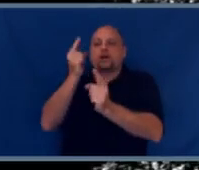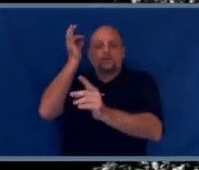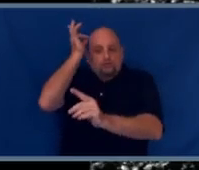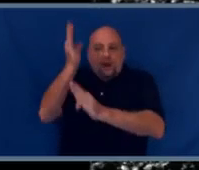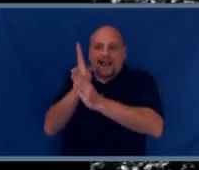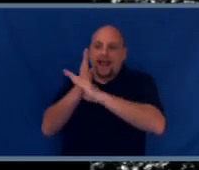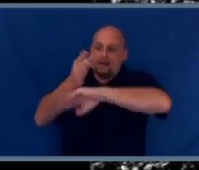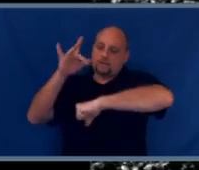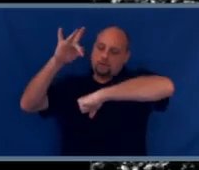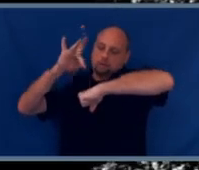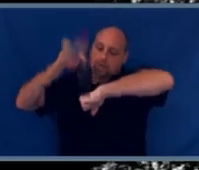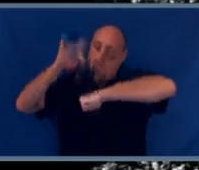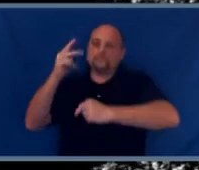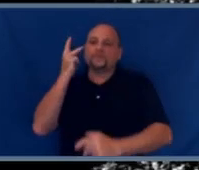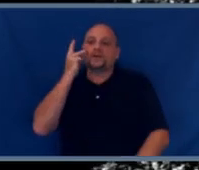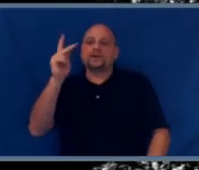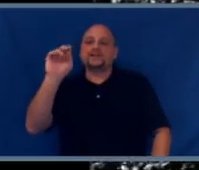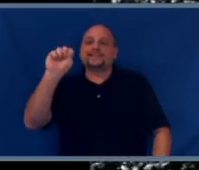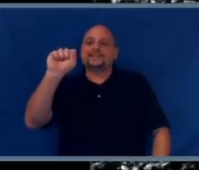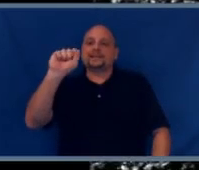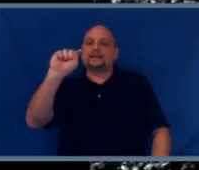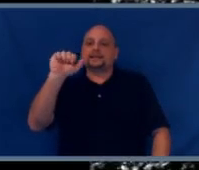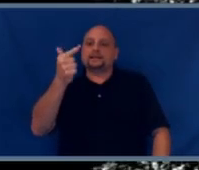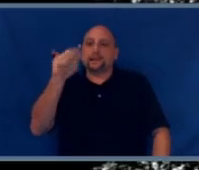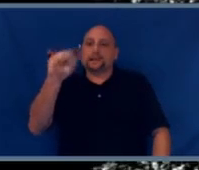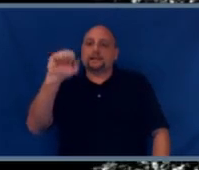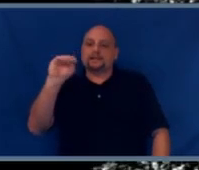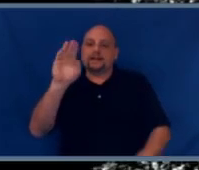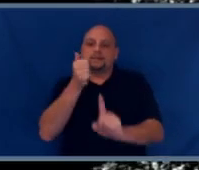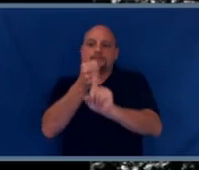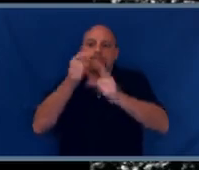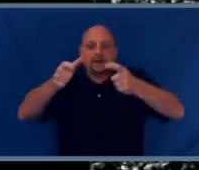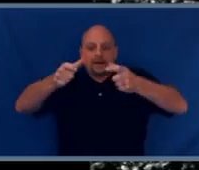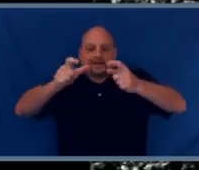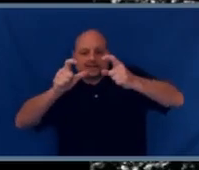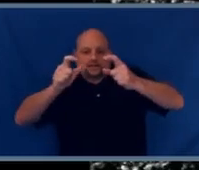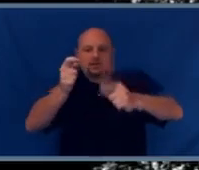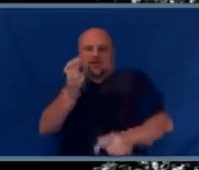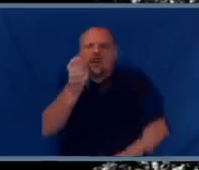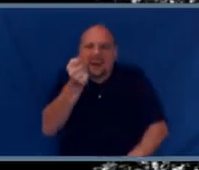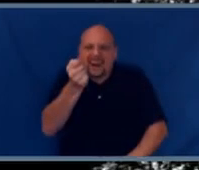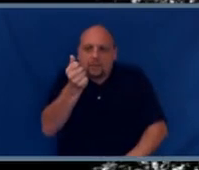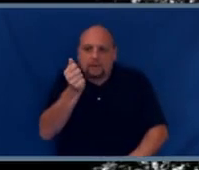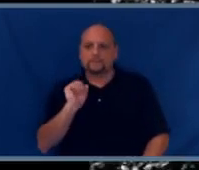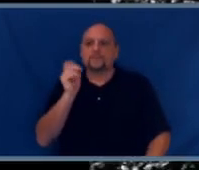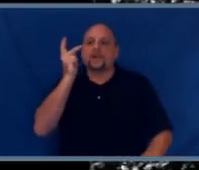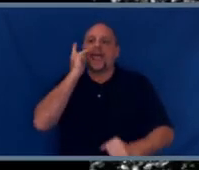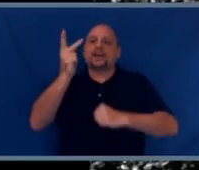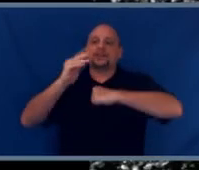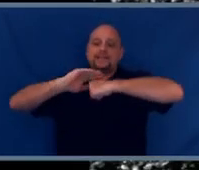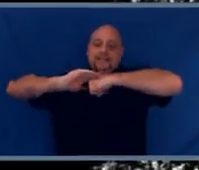AND YOU CAN SEE THE TAG JUST A LITTLE BIT. AND YOU CAN SEE THE SURFACE MATERIAL MOVING IN RESPONSE TO